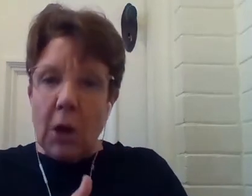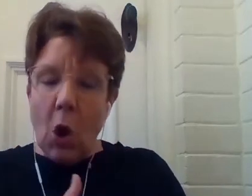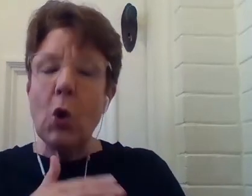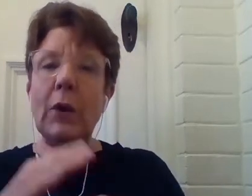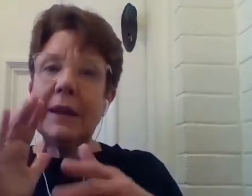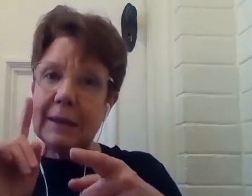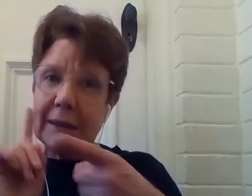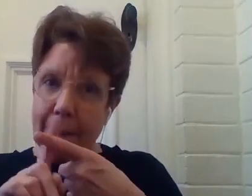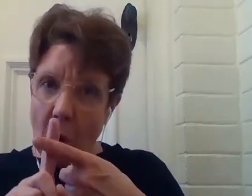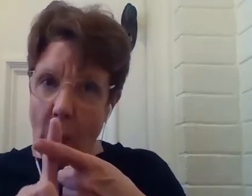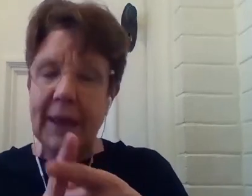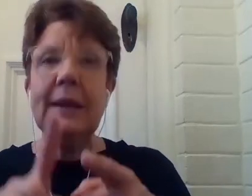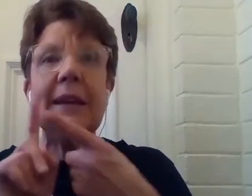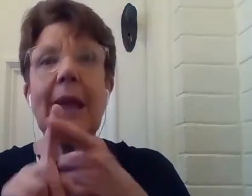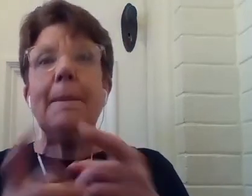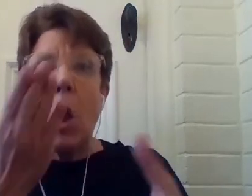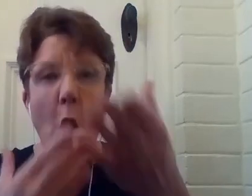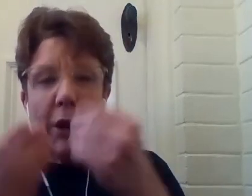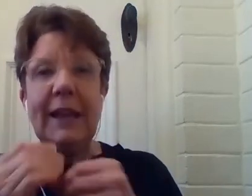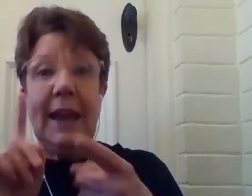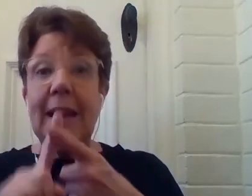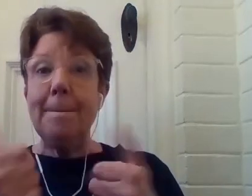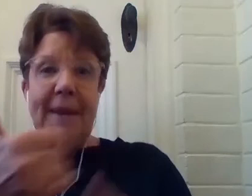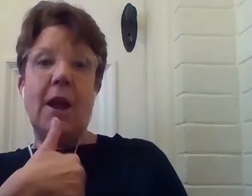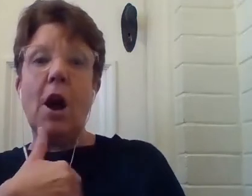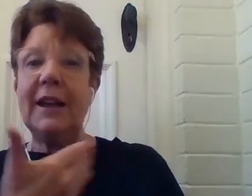keep learning and keep being kind to each other we will figure out a way